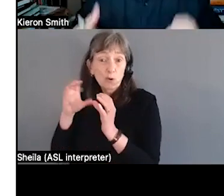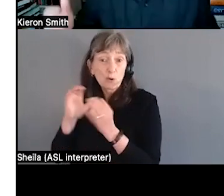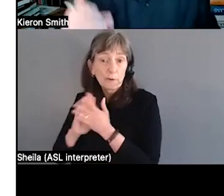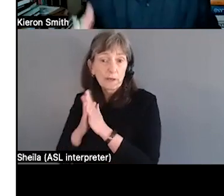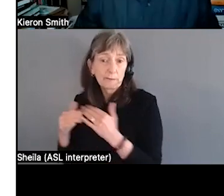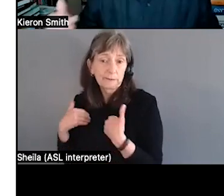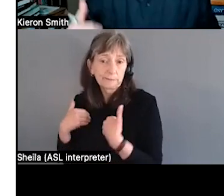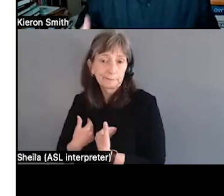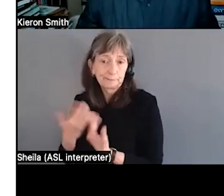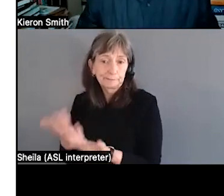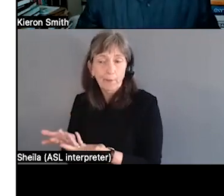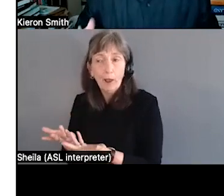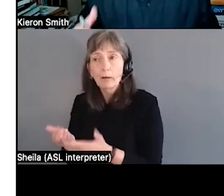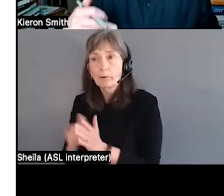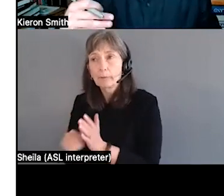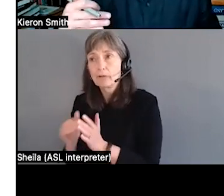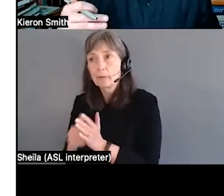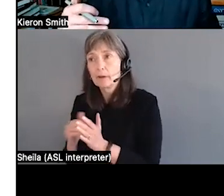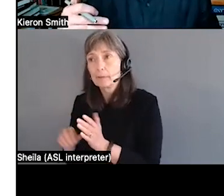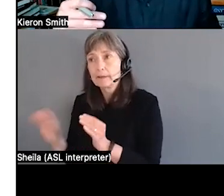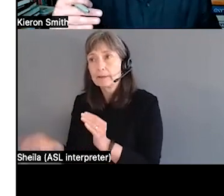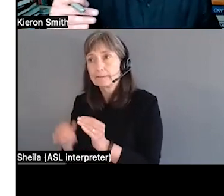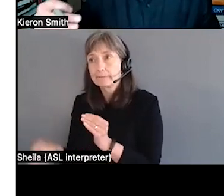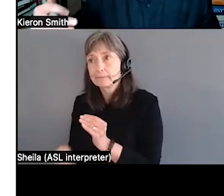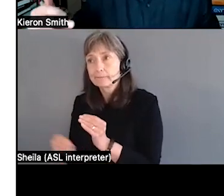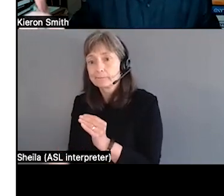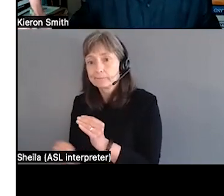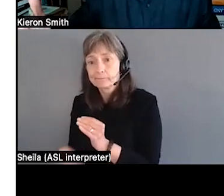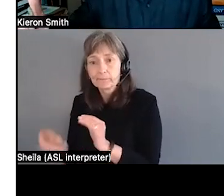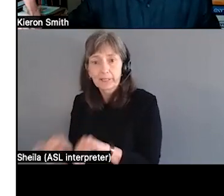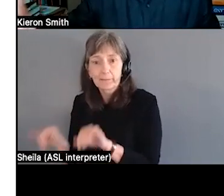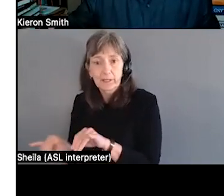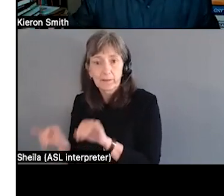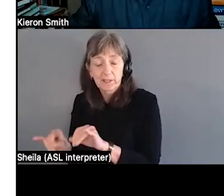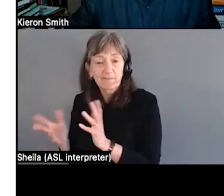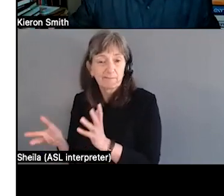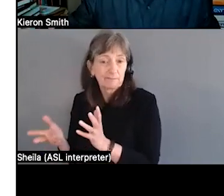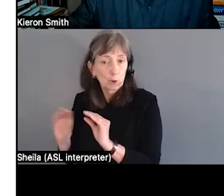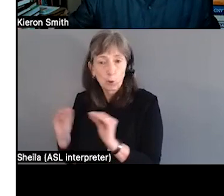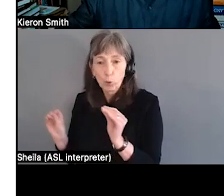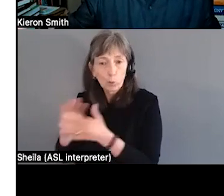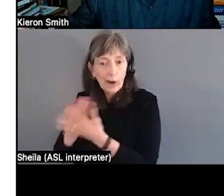"Okay, well, it's another repeat, another repeat." So, actually, I think again, there's an